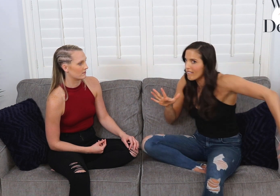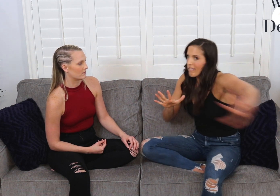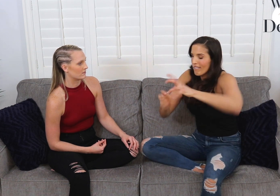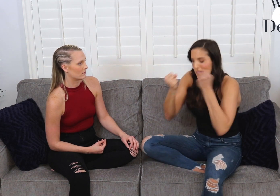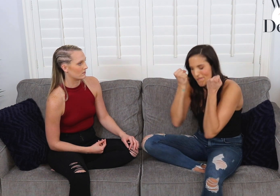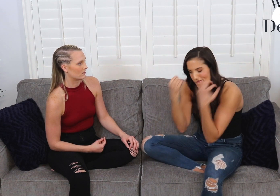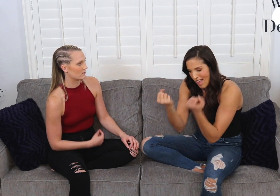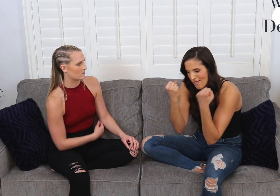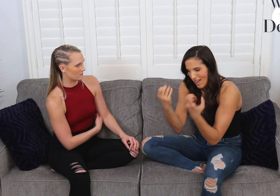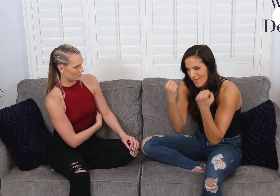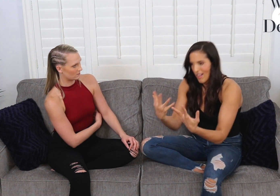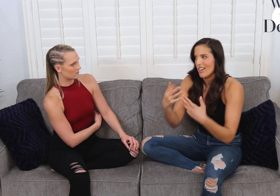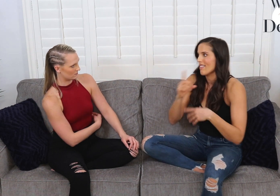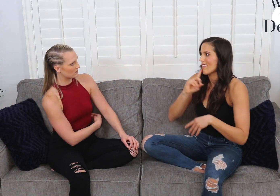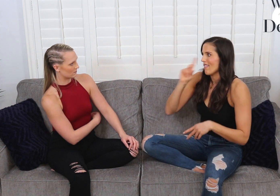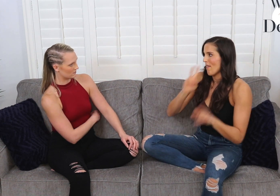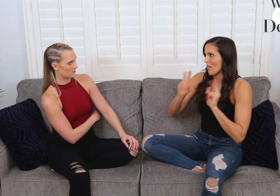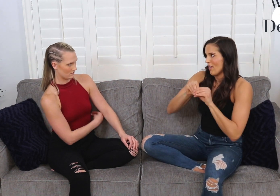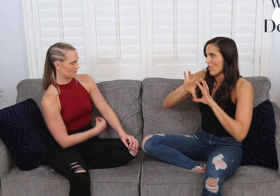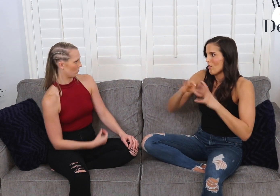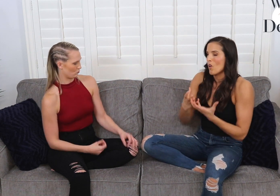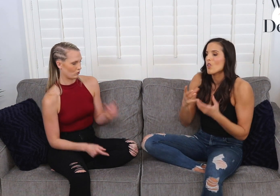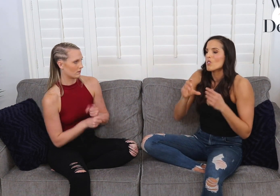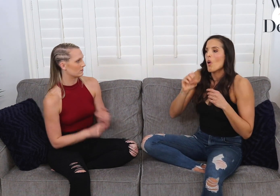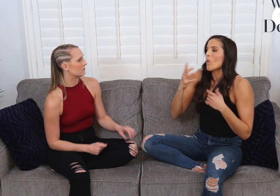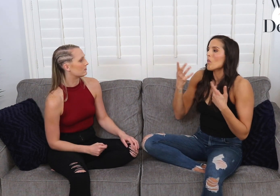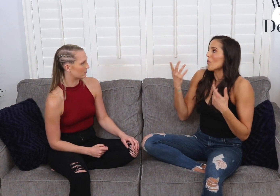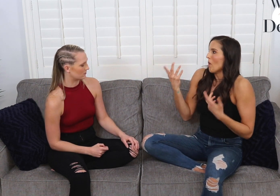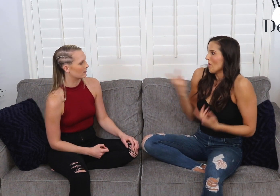out of the many many many Deaf people in the world.